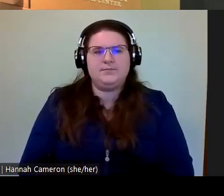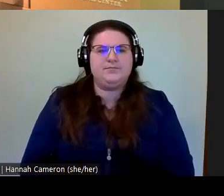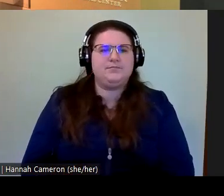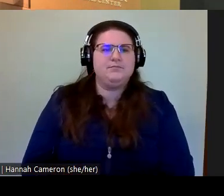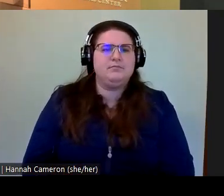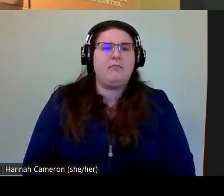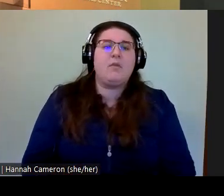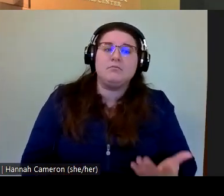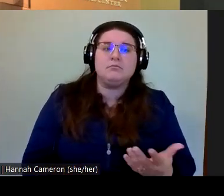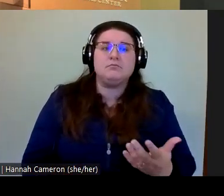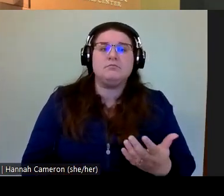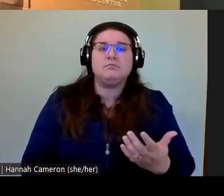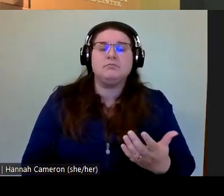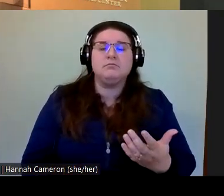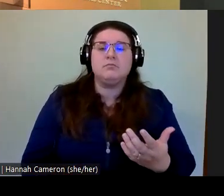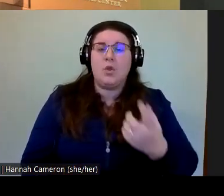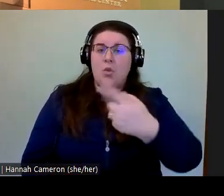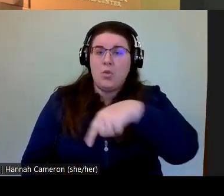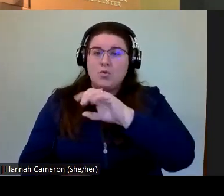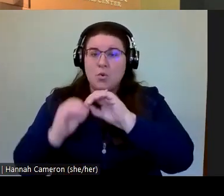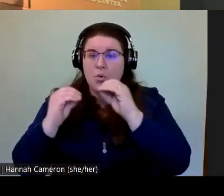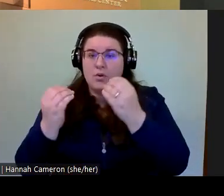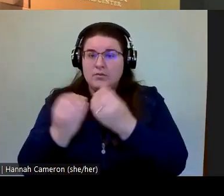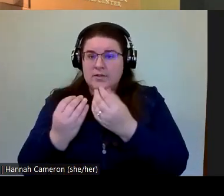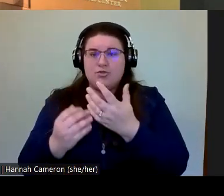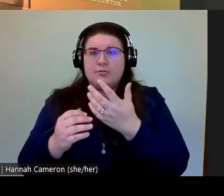like reaching out to patients helping us with identifying patients in the community maybe